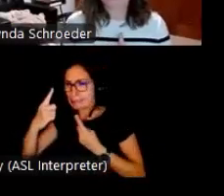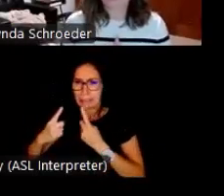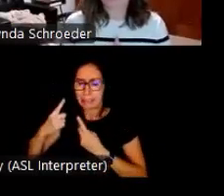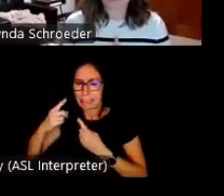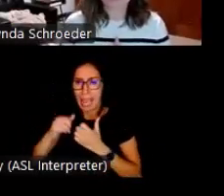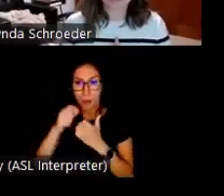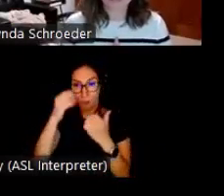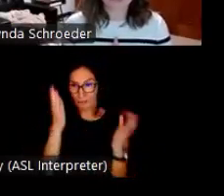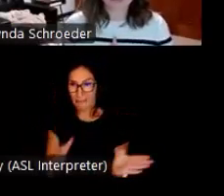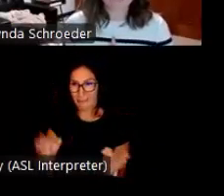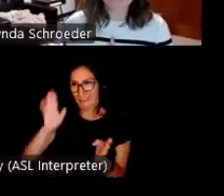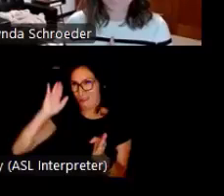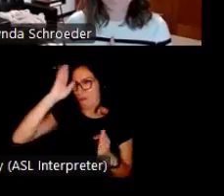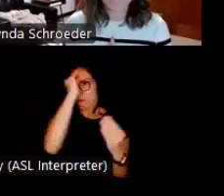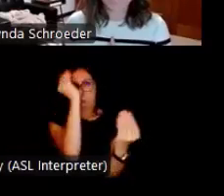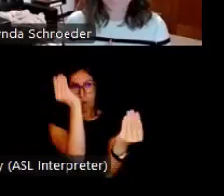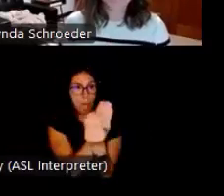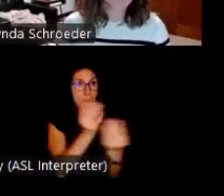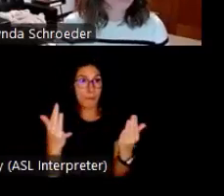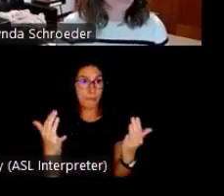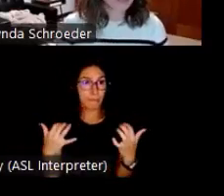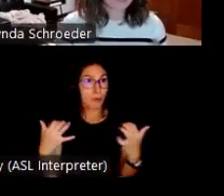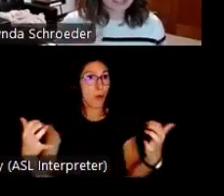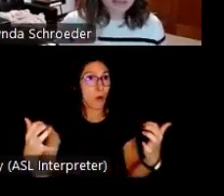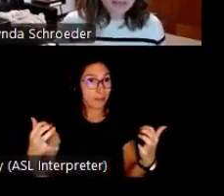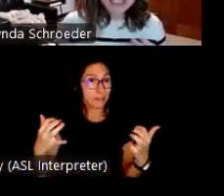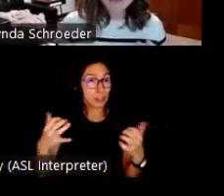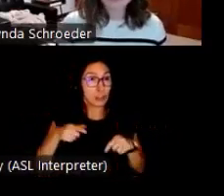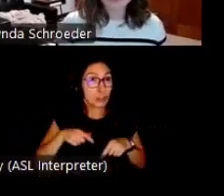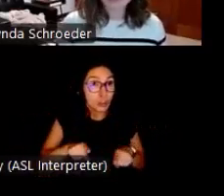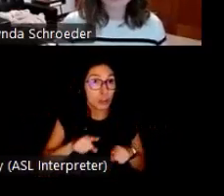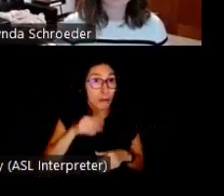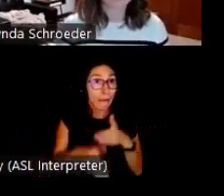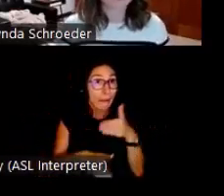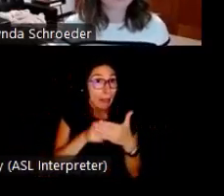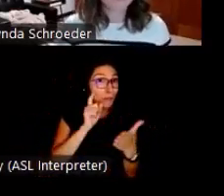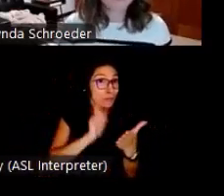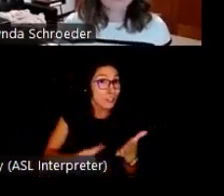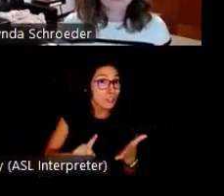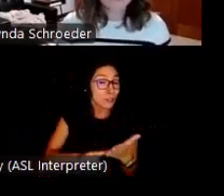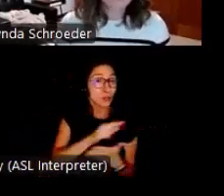or at the end. And I'm going to give tips on how to do this.